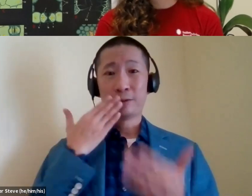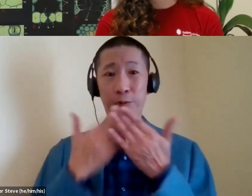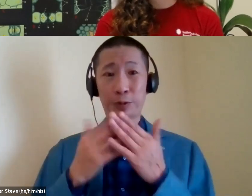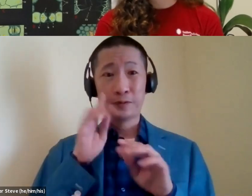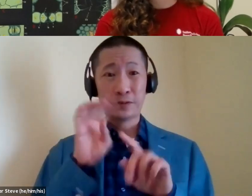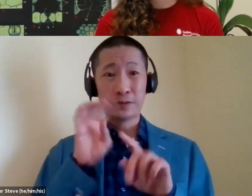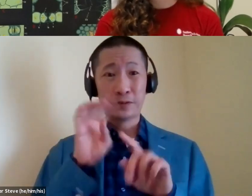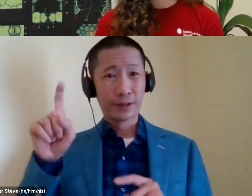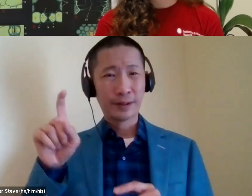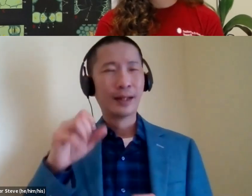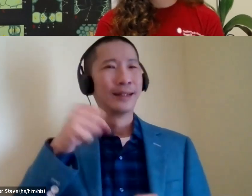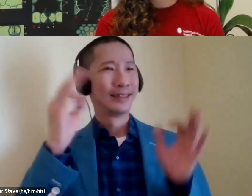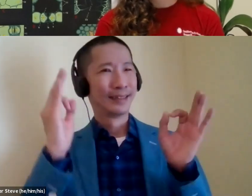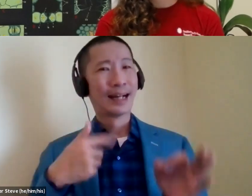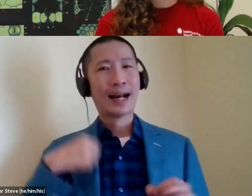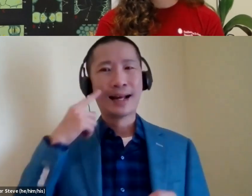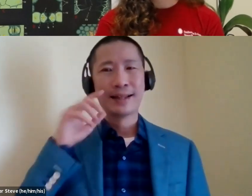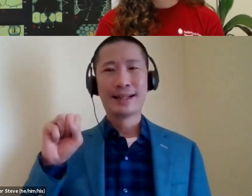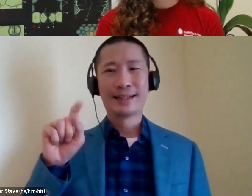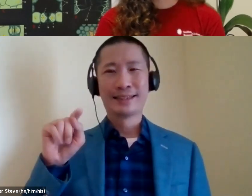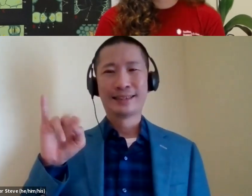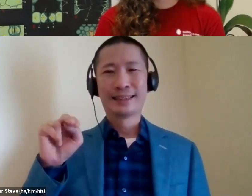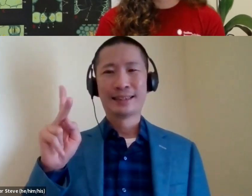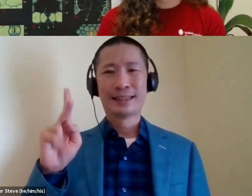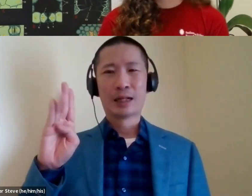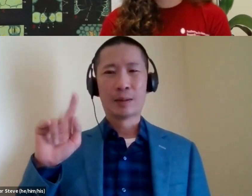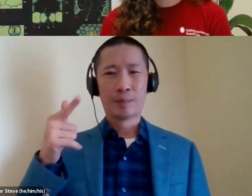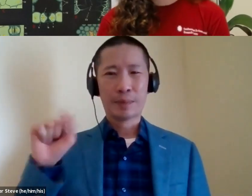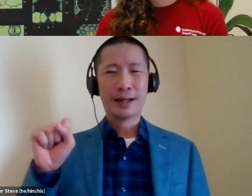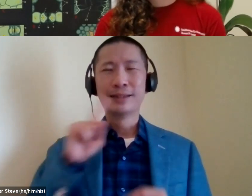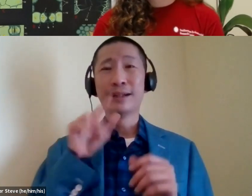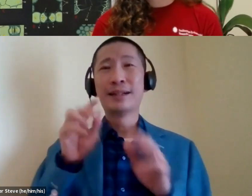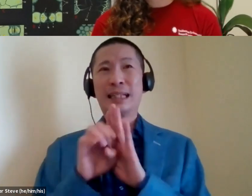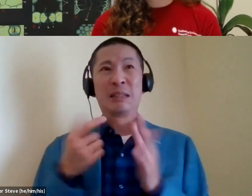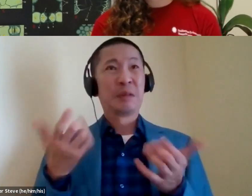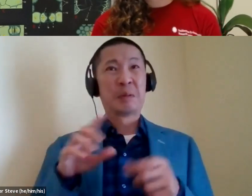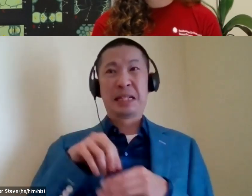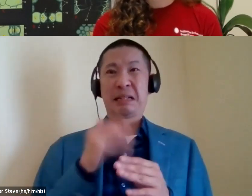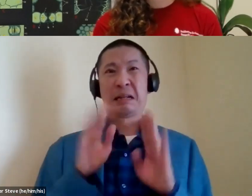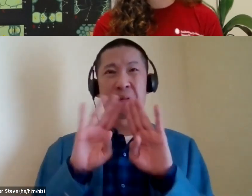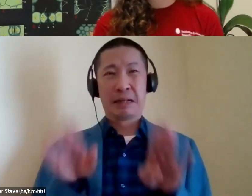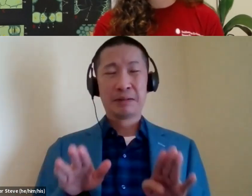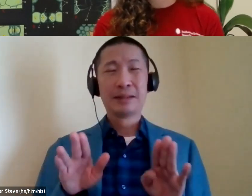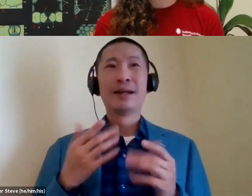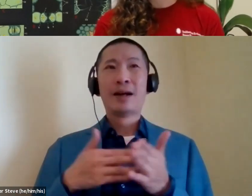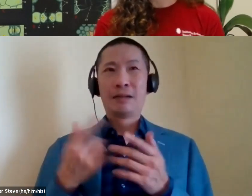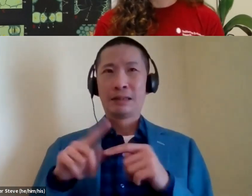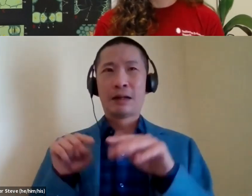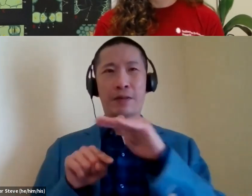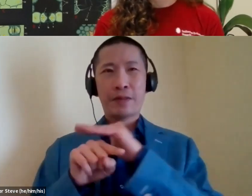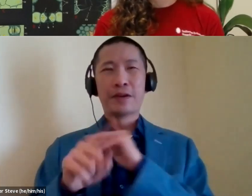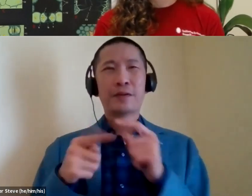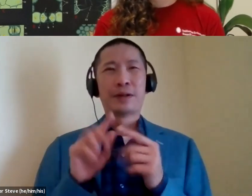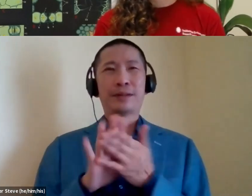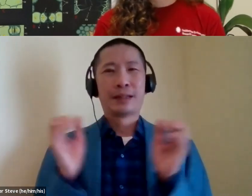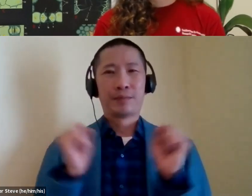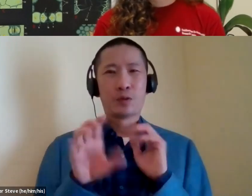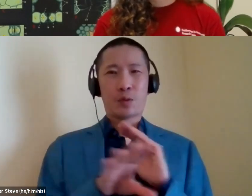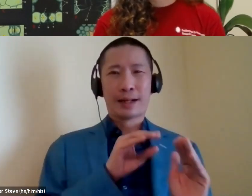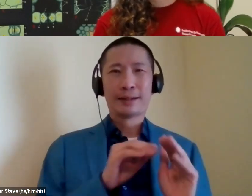Kim Komatsu (she/her): Yeah definitely, I think stink bugs are another example of an insect that we might not want in our houses and they often try and come inside when it's getting cold out, they can be smelly